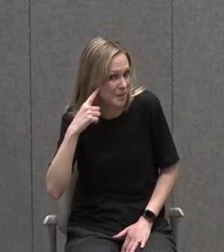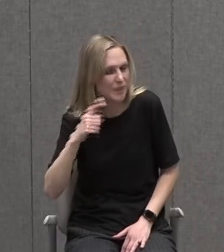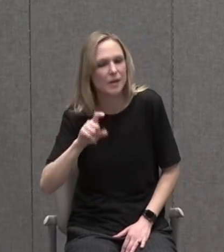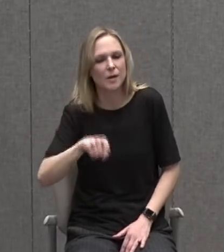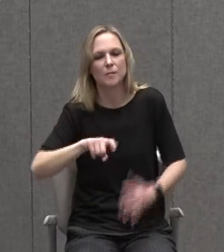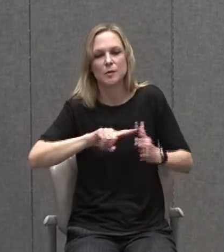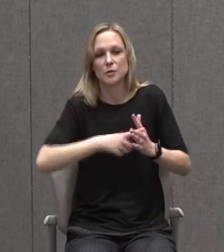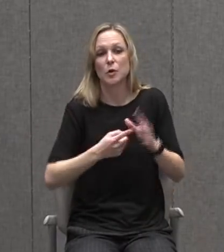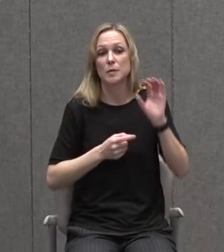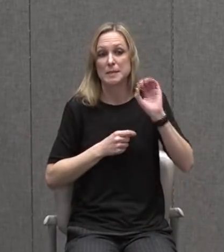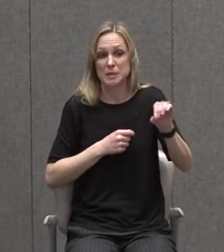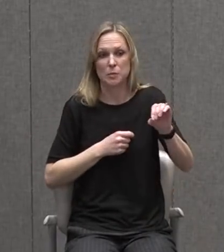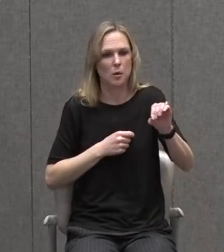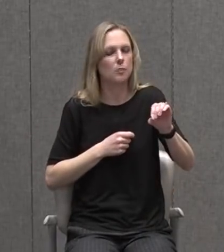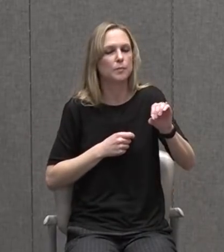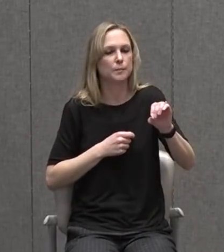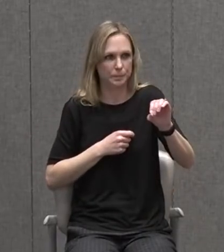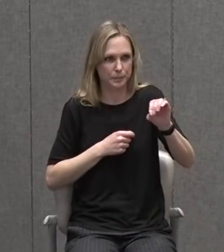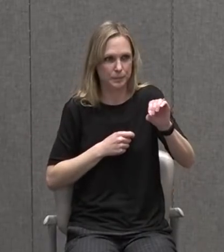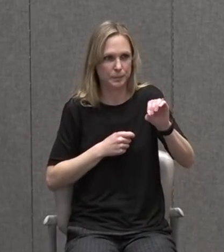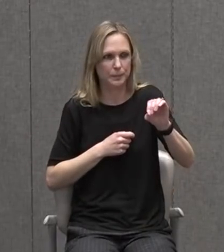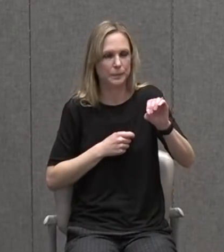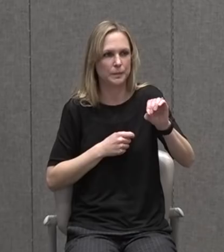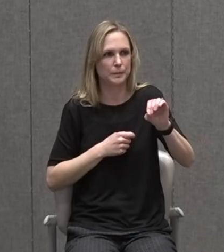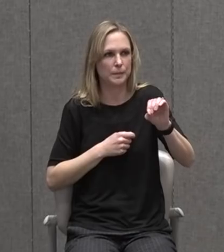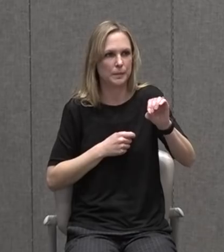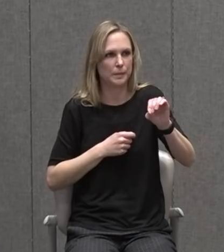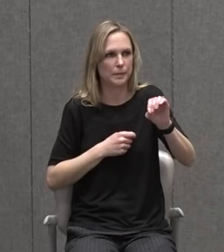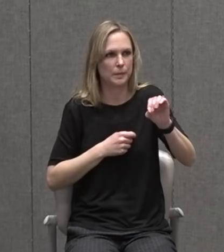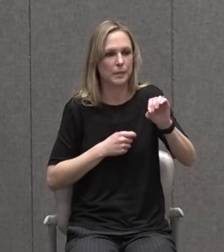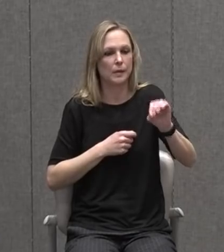we don't have any oneths, we don't have any tenths,